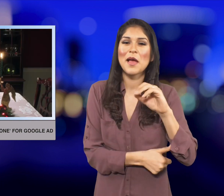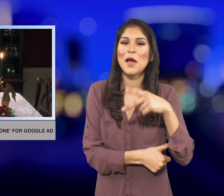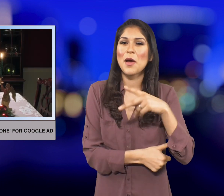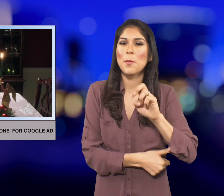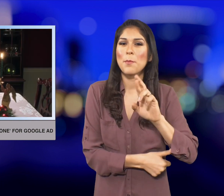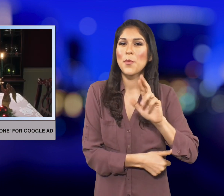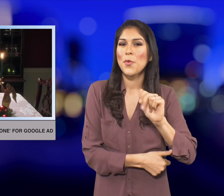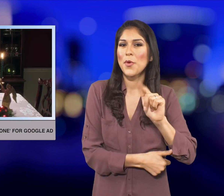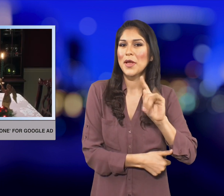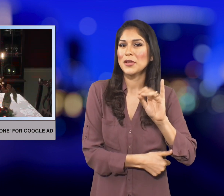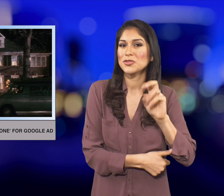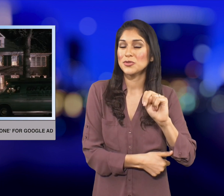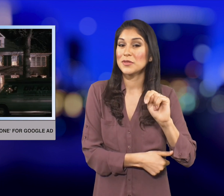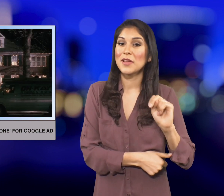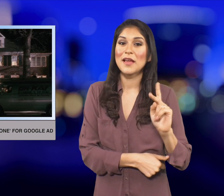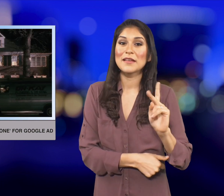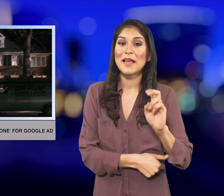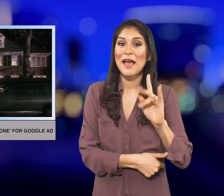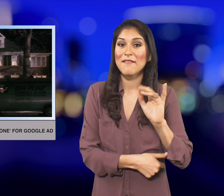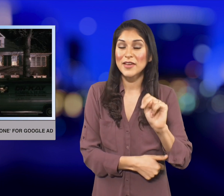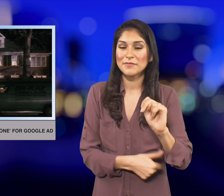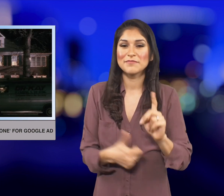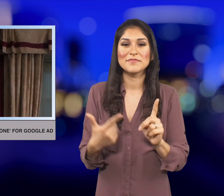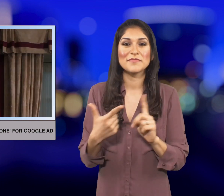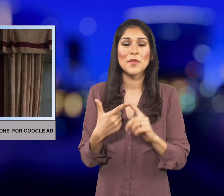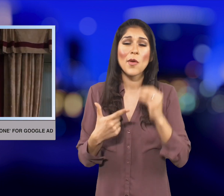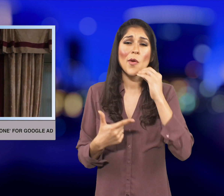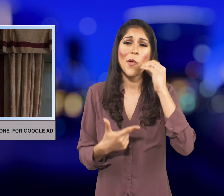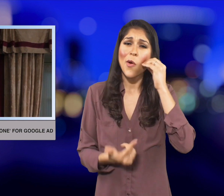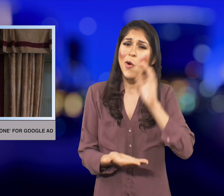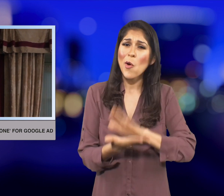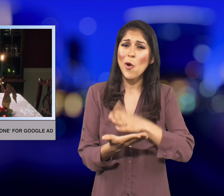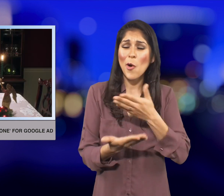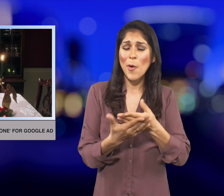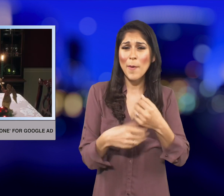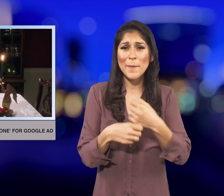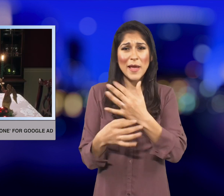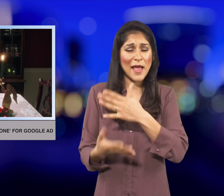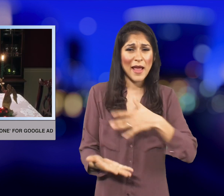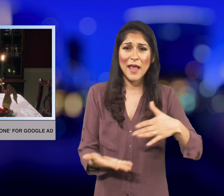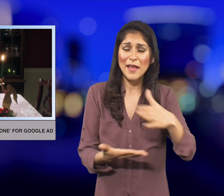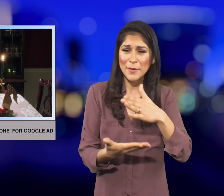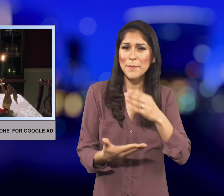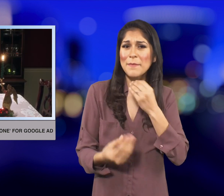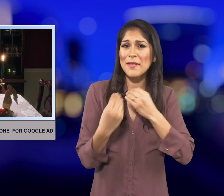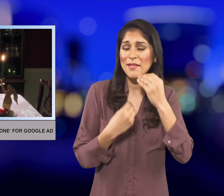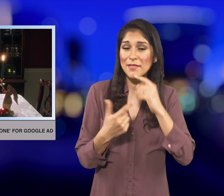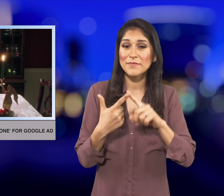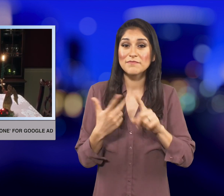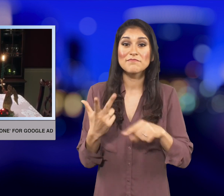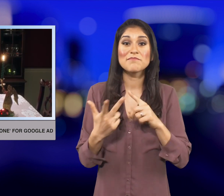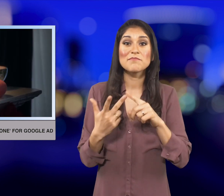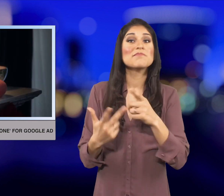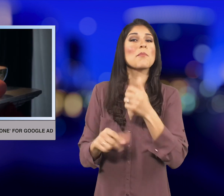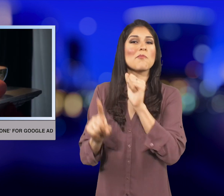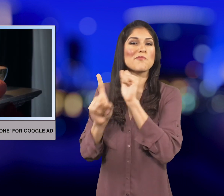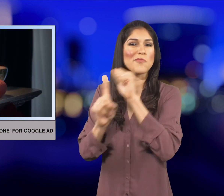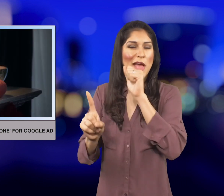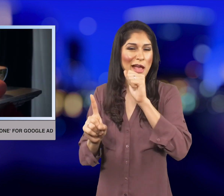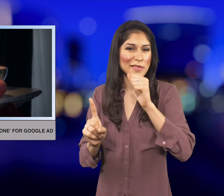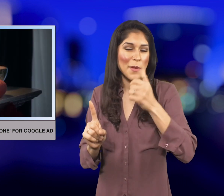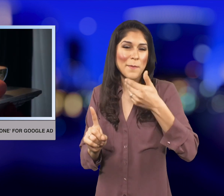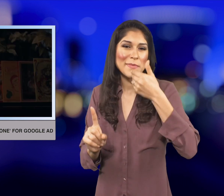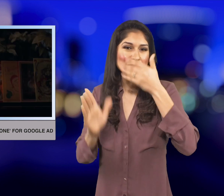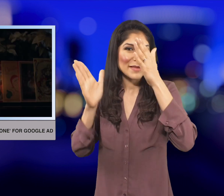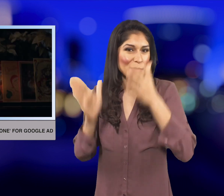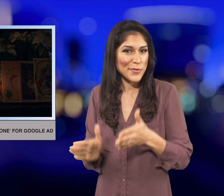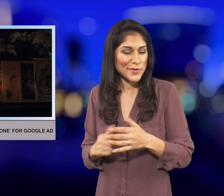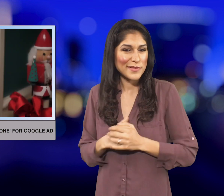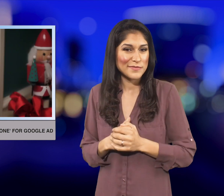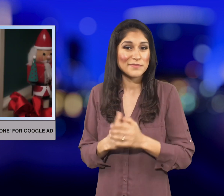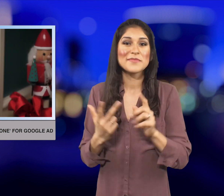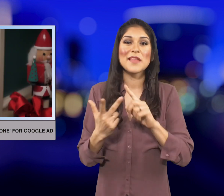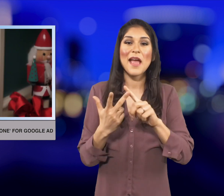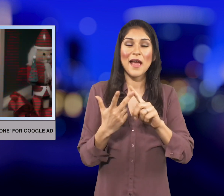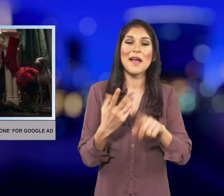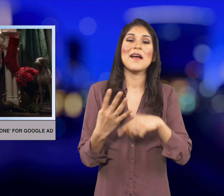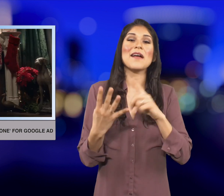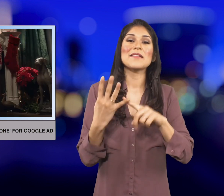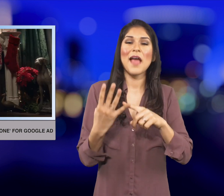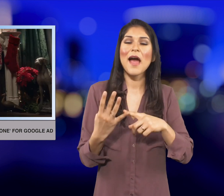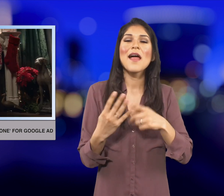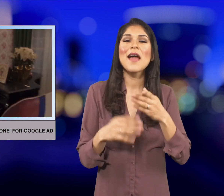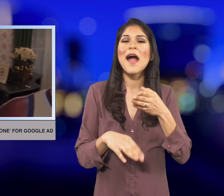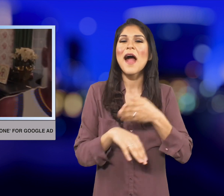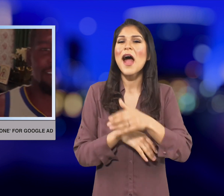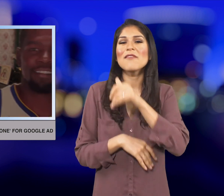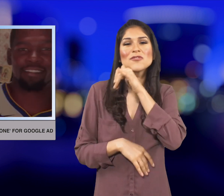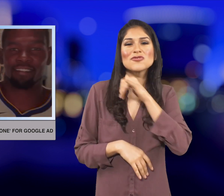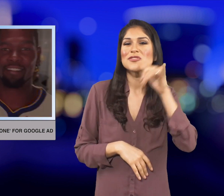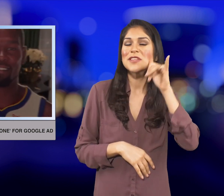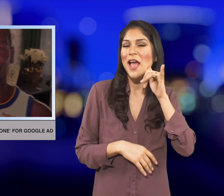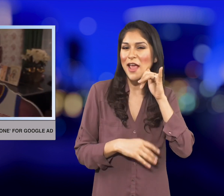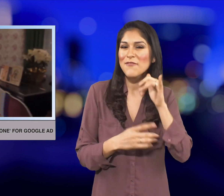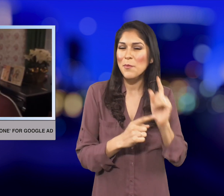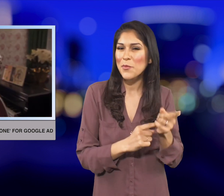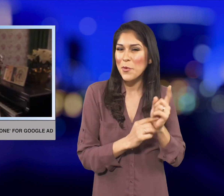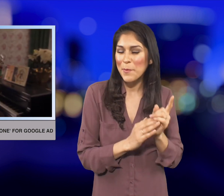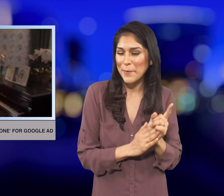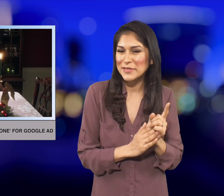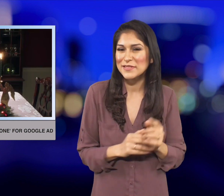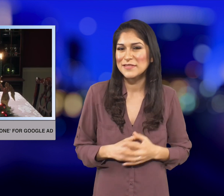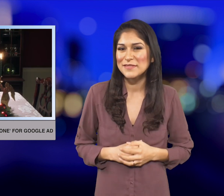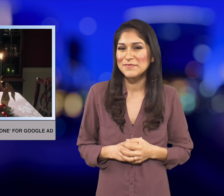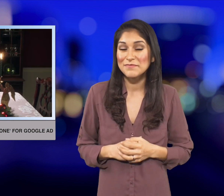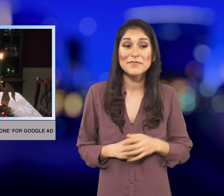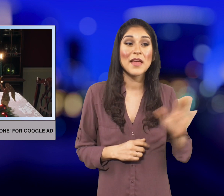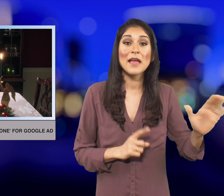Operation Kevin, the homemade meal, pranking the pizza guy and the aftershave moment.